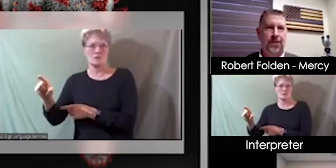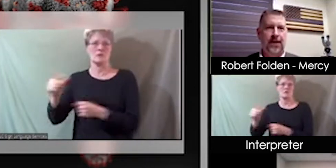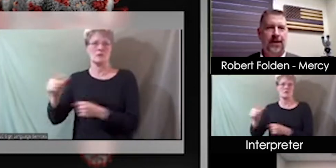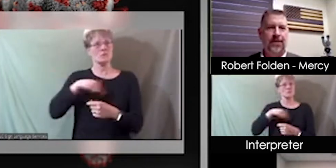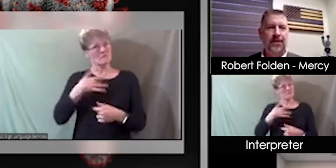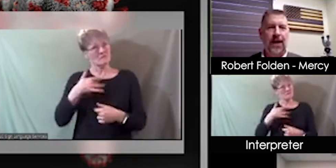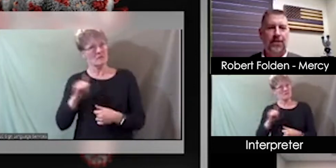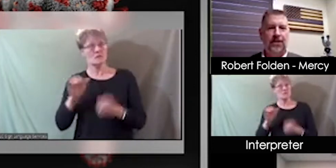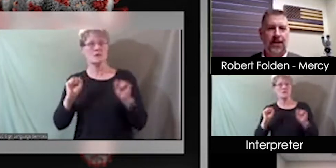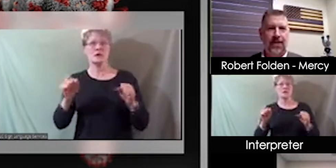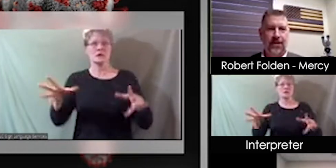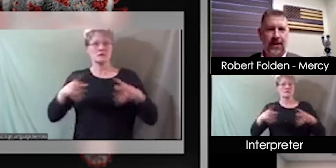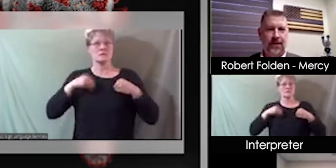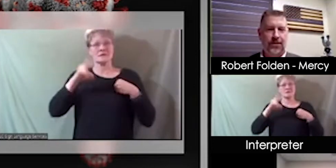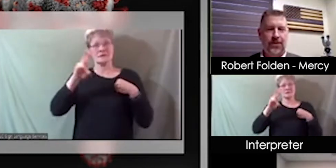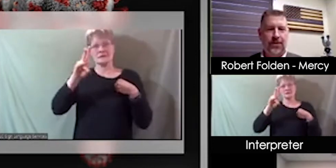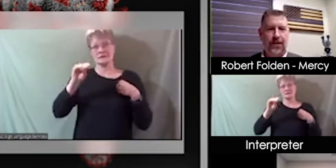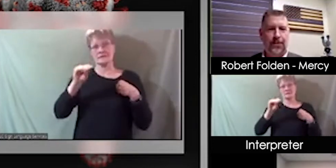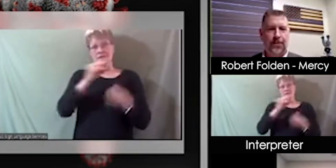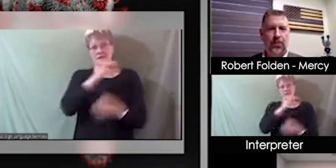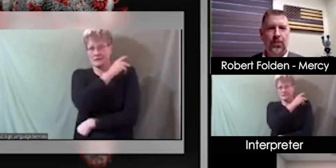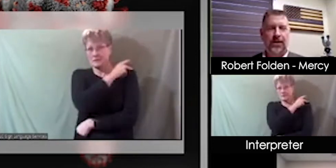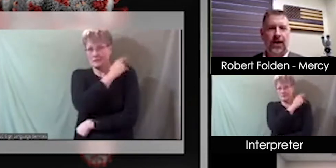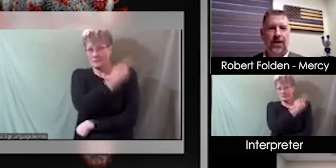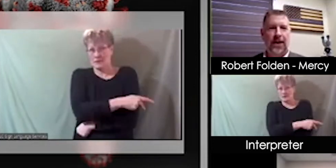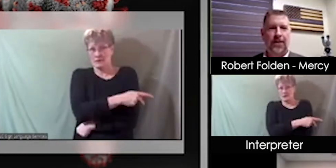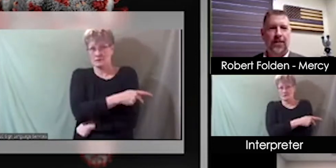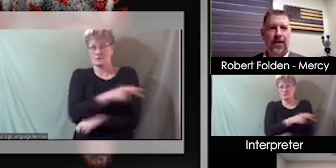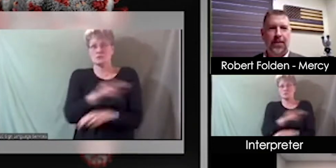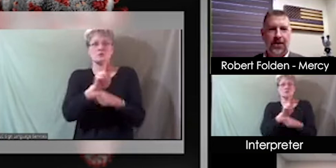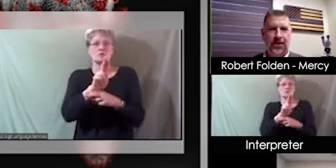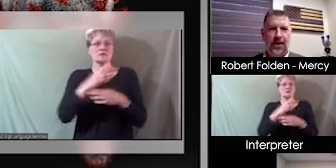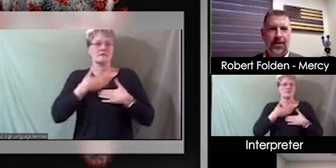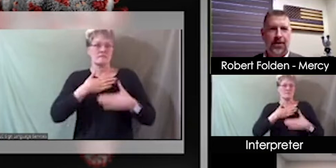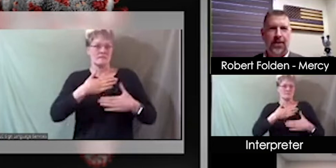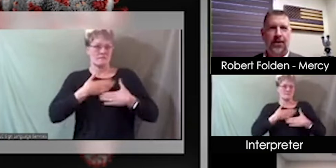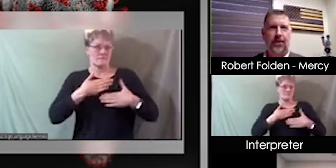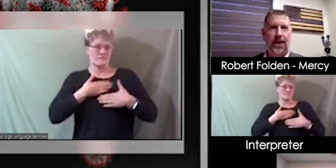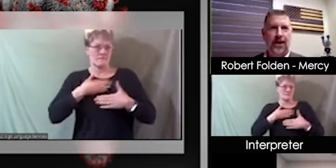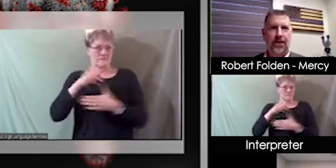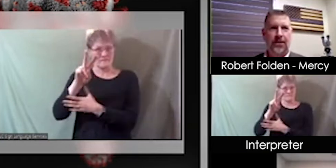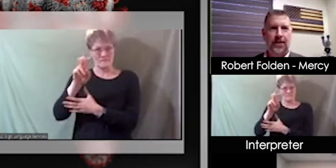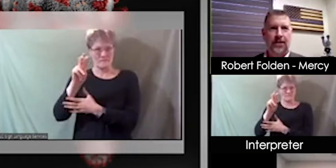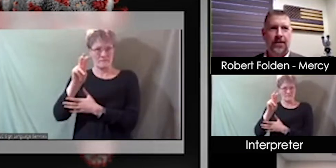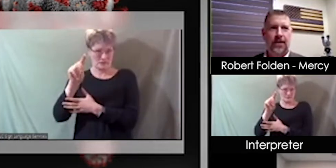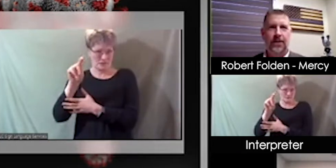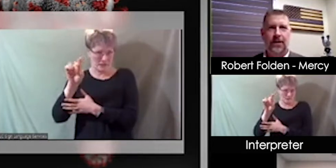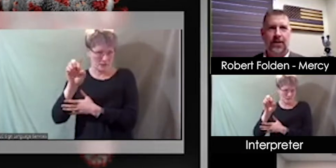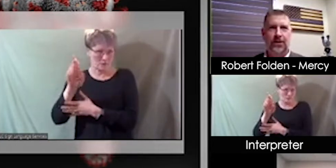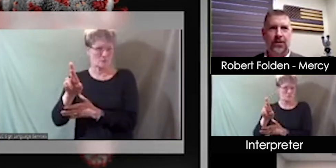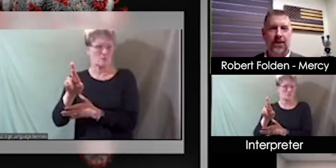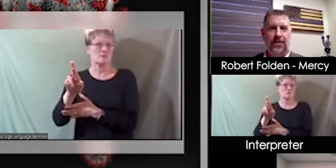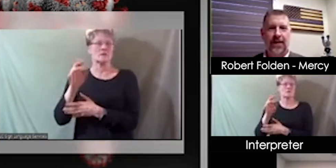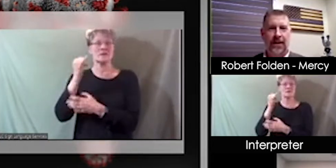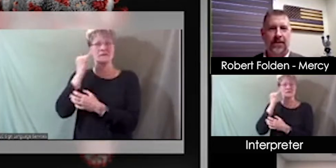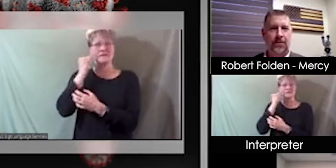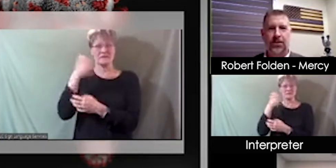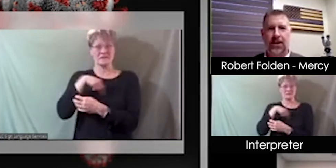there's many different types of ventilators. When we talk about a patient up in our critical care unit, clearly those are the advanced,